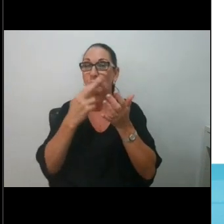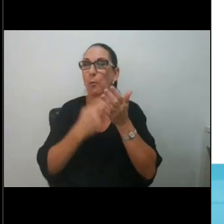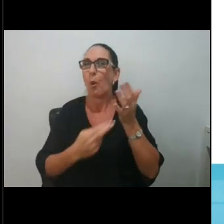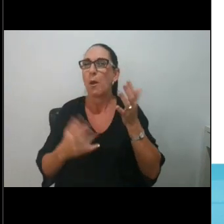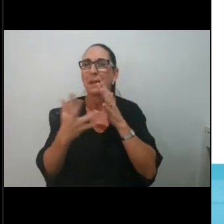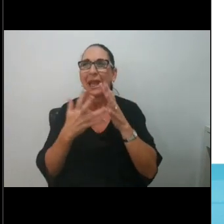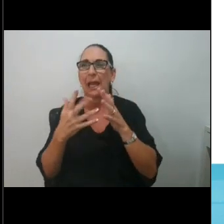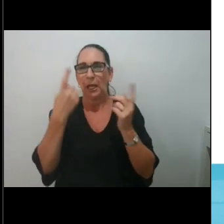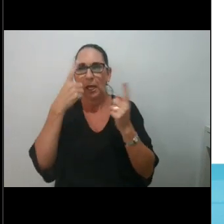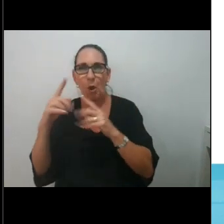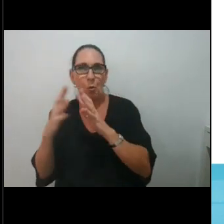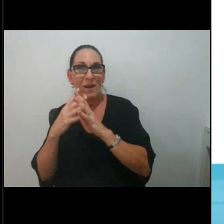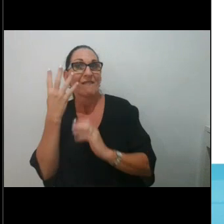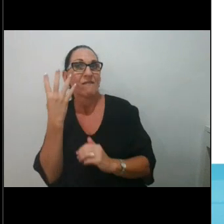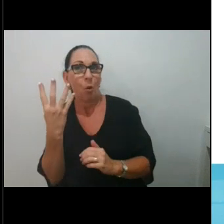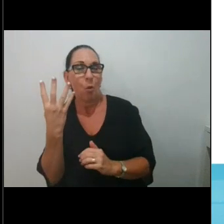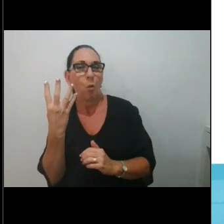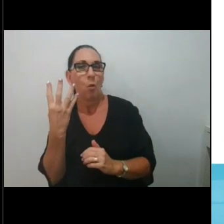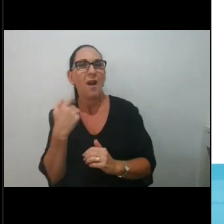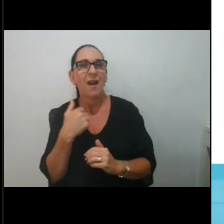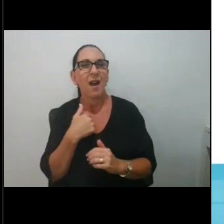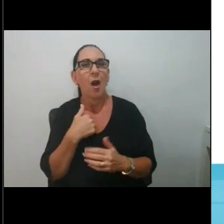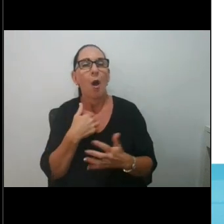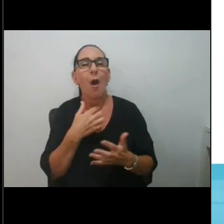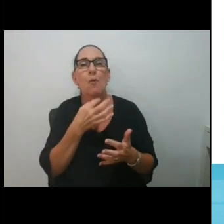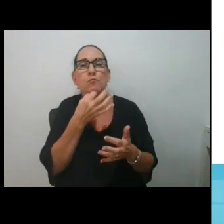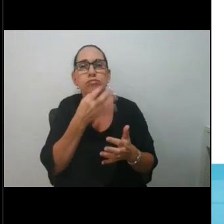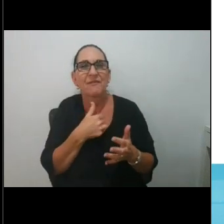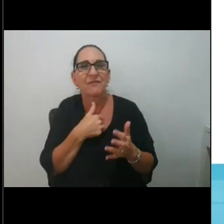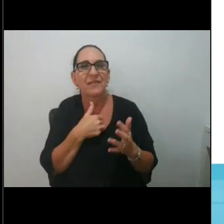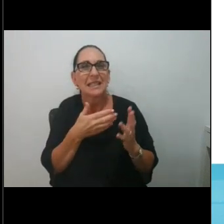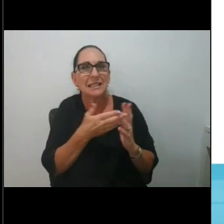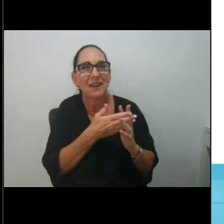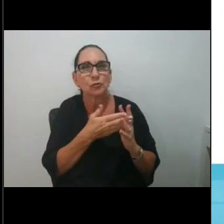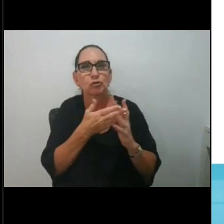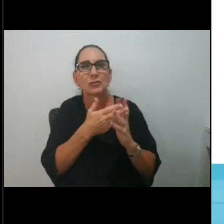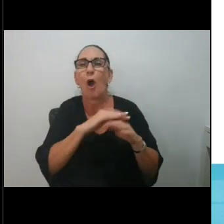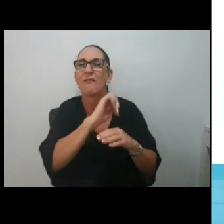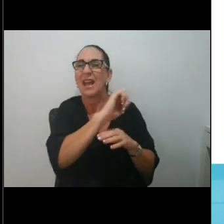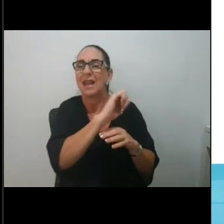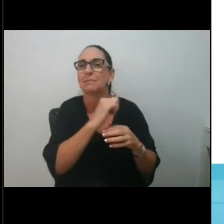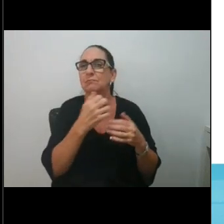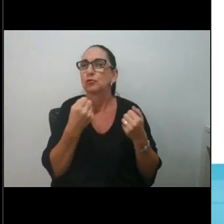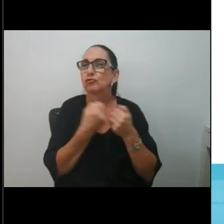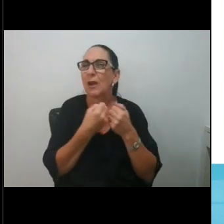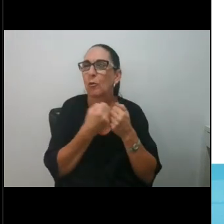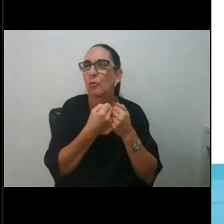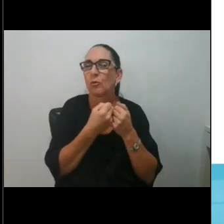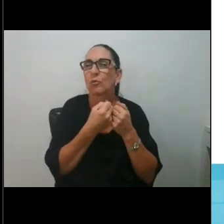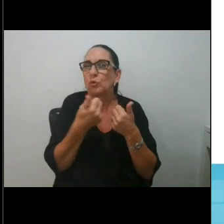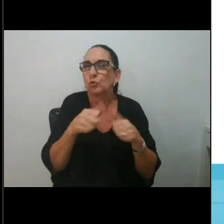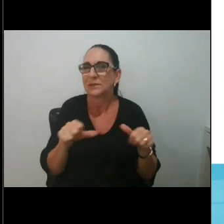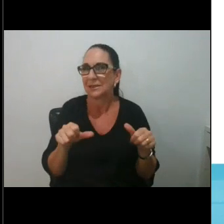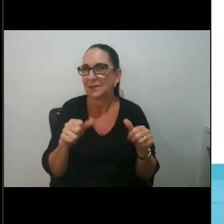doing brief interventions uh with him around his substance use um so talking about his drinking